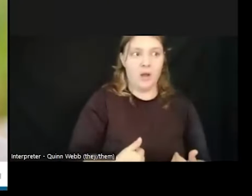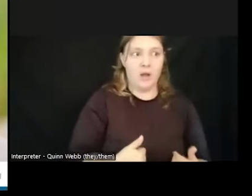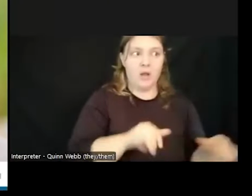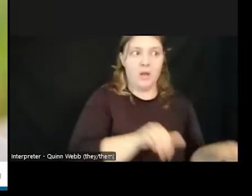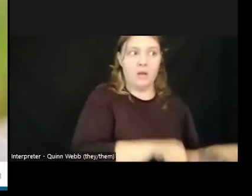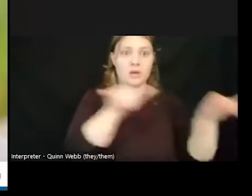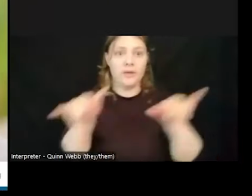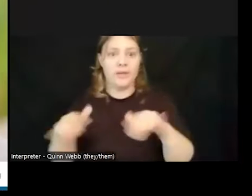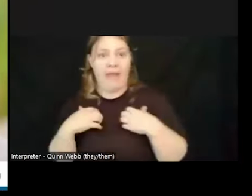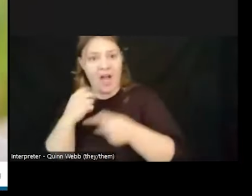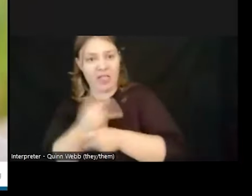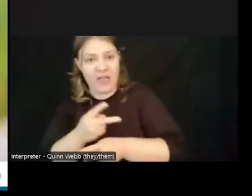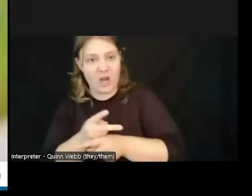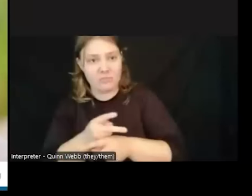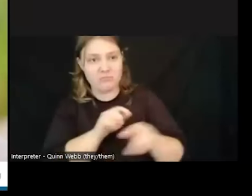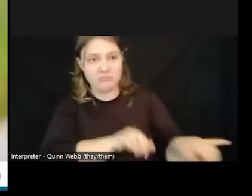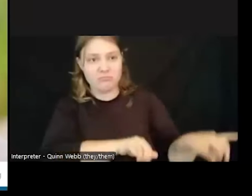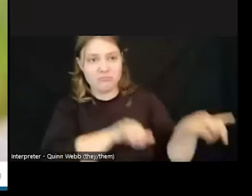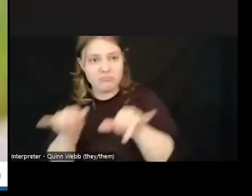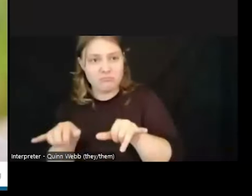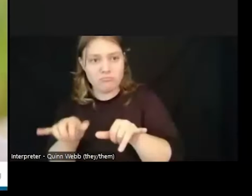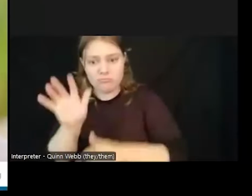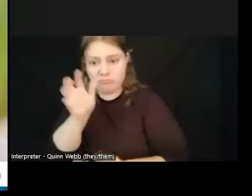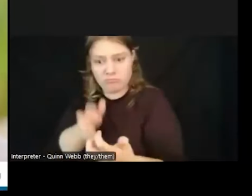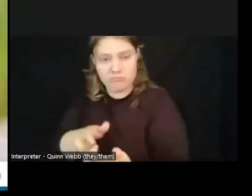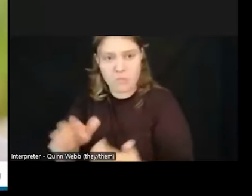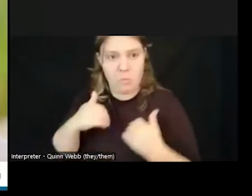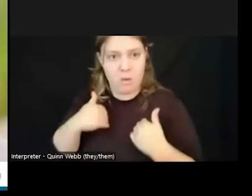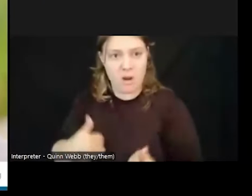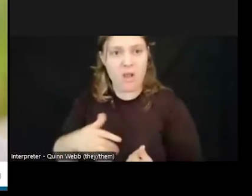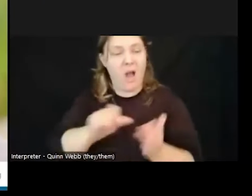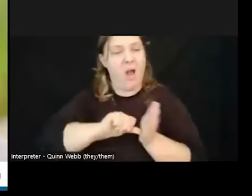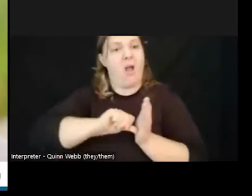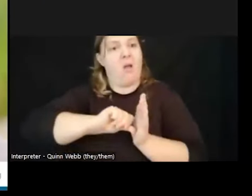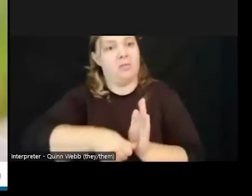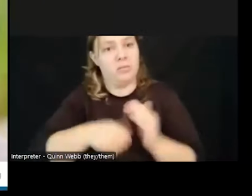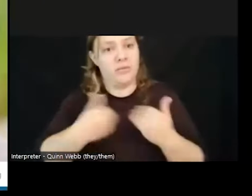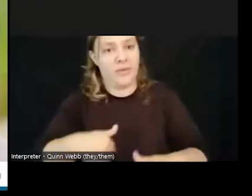way that's what we really want to make sure and emphasize and that's what this report emphasizes